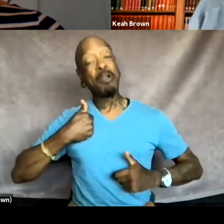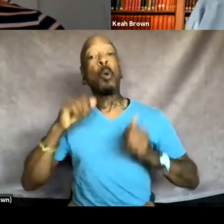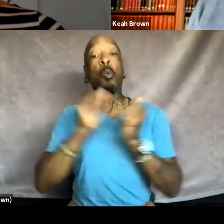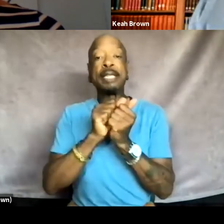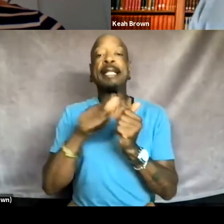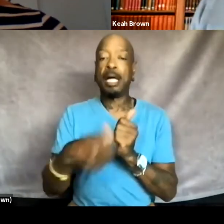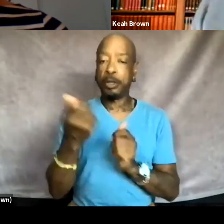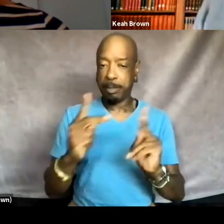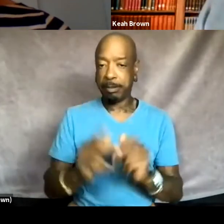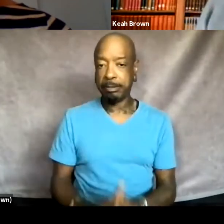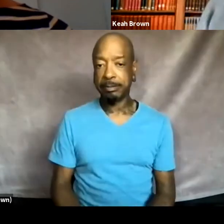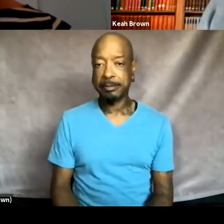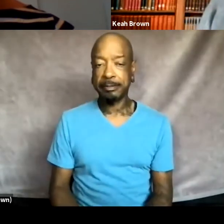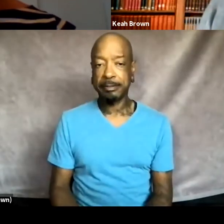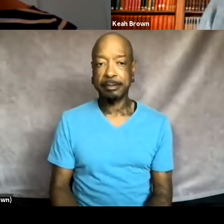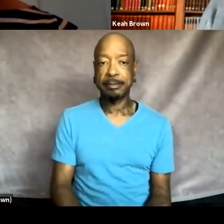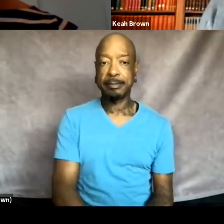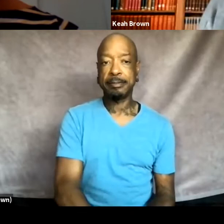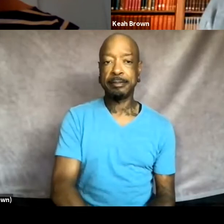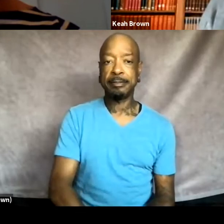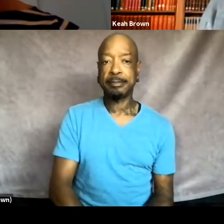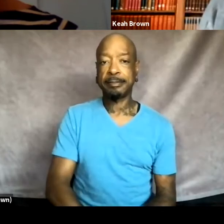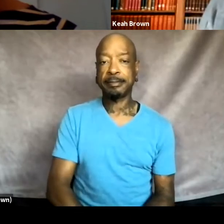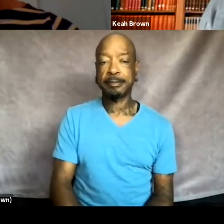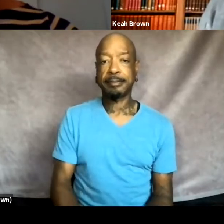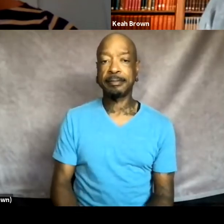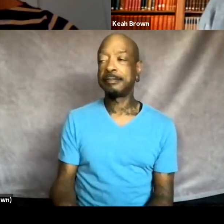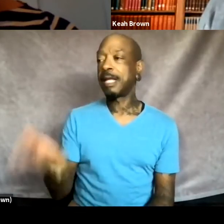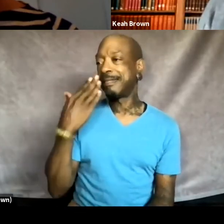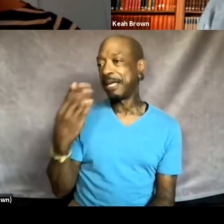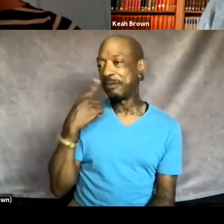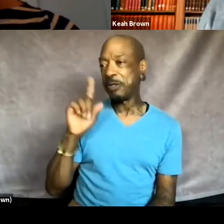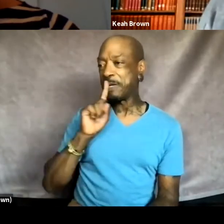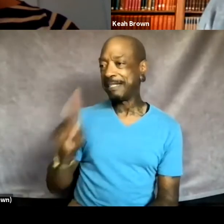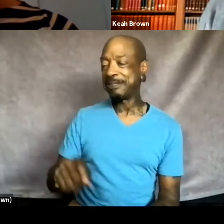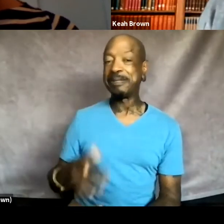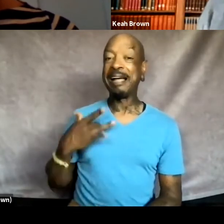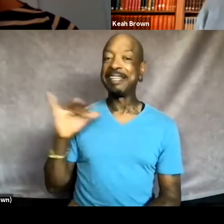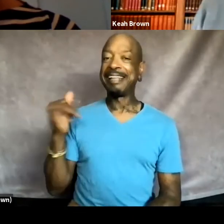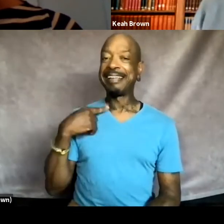Nicole Redding (she/her): Thank you for that I feel like shelter in place has caused us